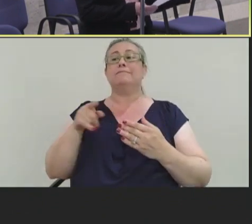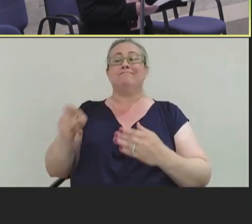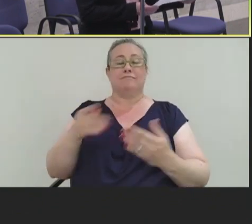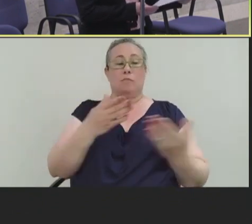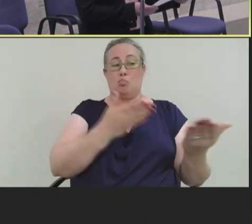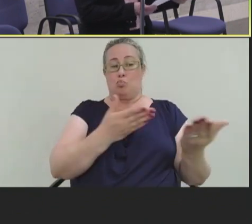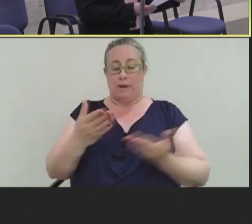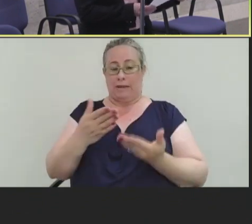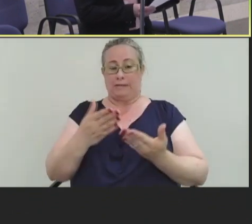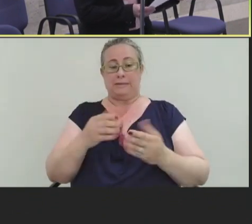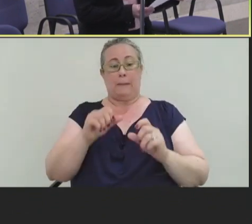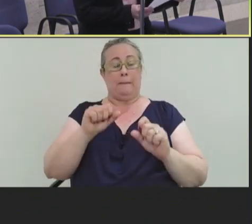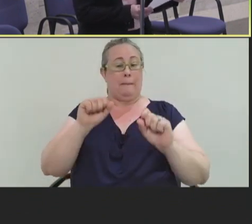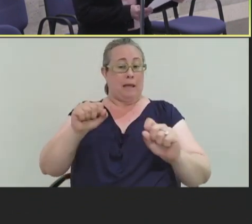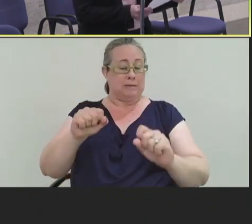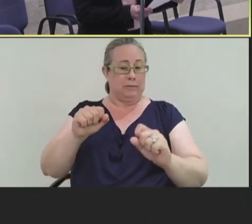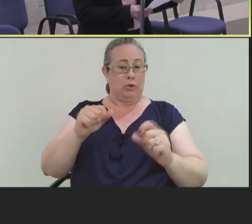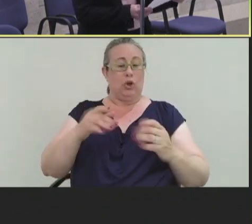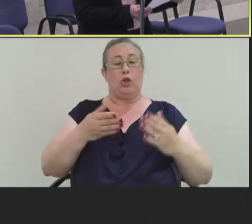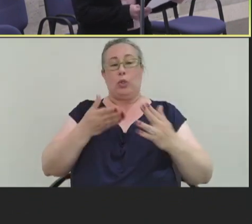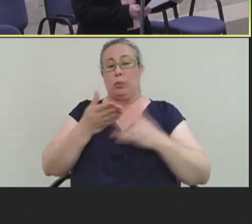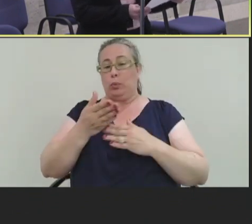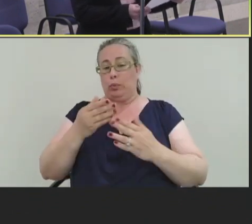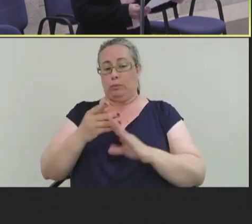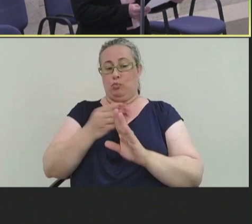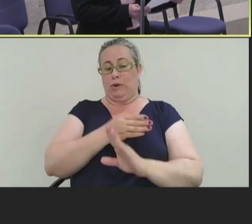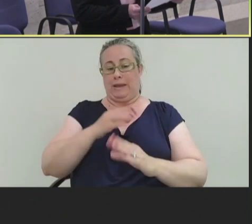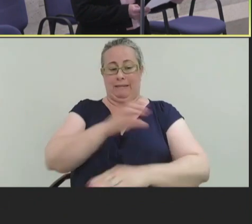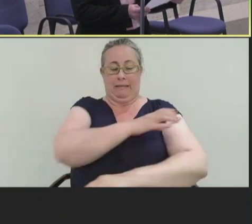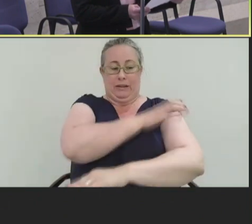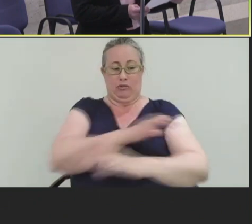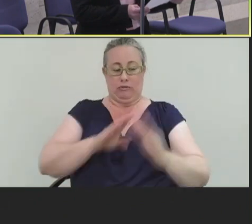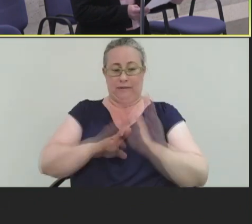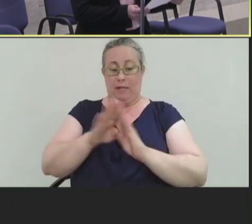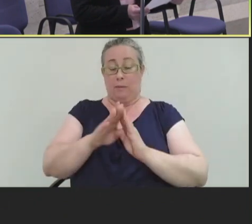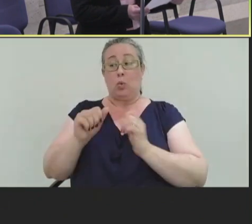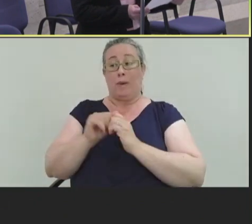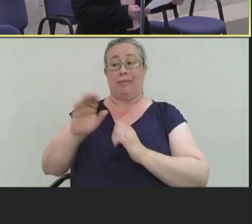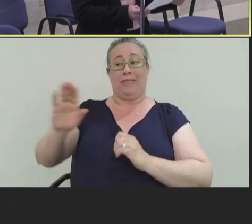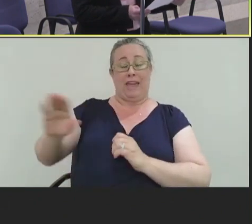interventions through preclinical development. With their support, we are currently in the